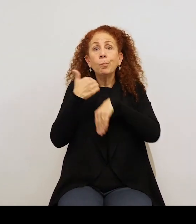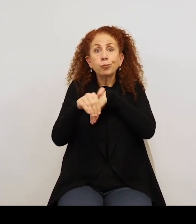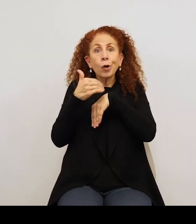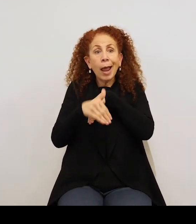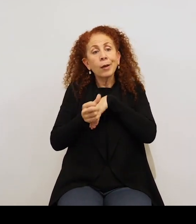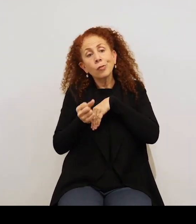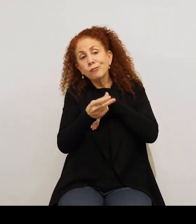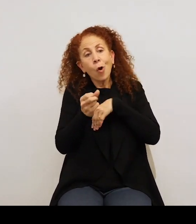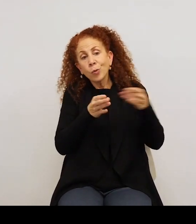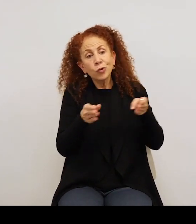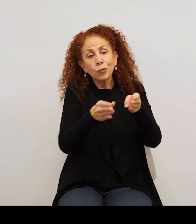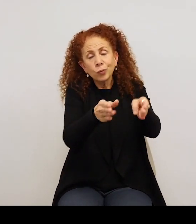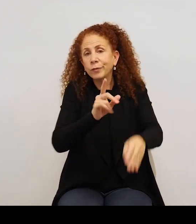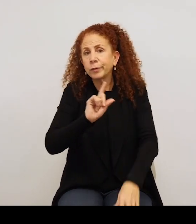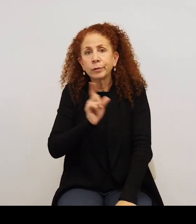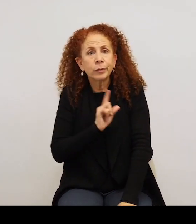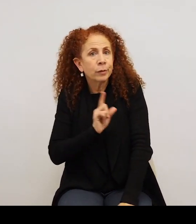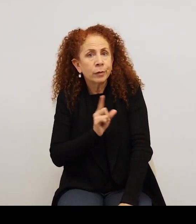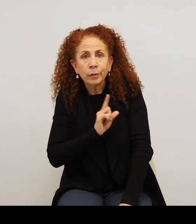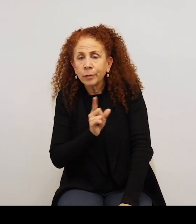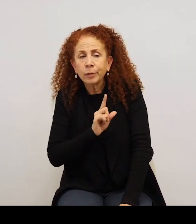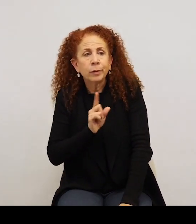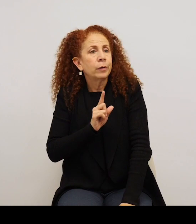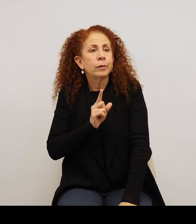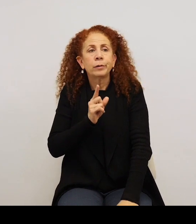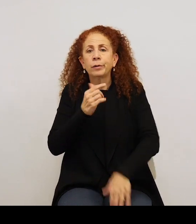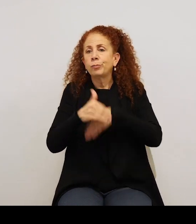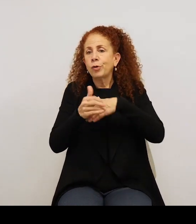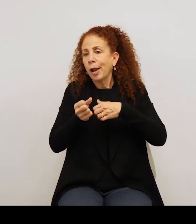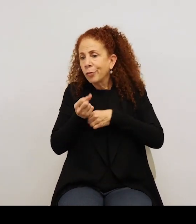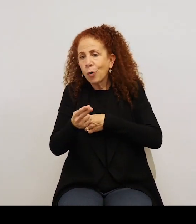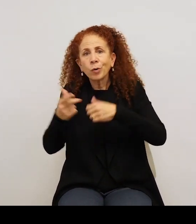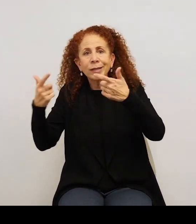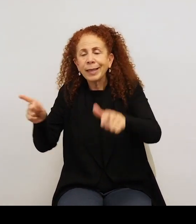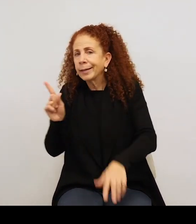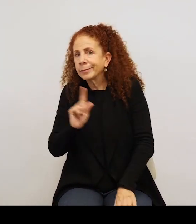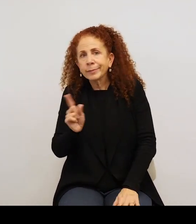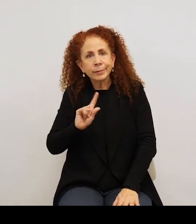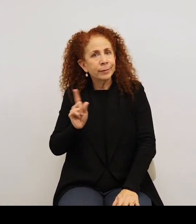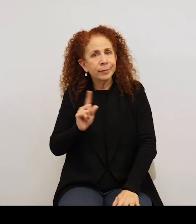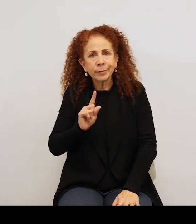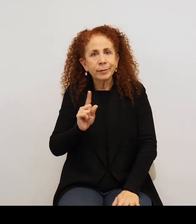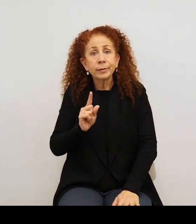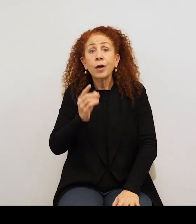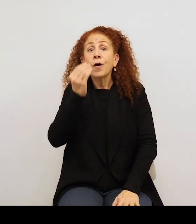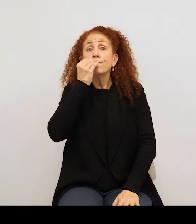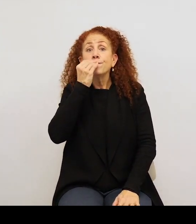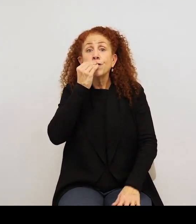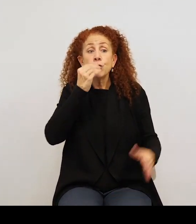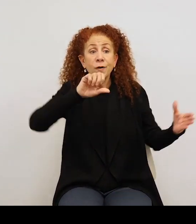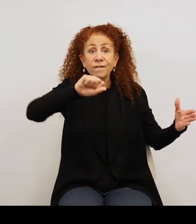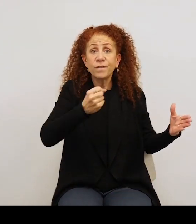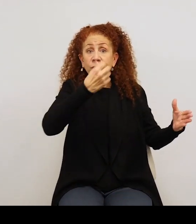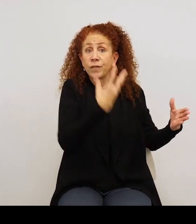into lake sand, rivers, and those sort of things. Don't flush food down the toilet.